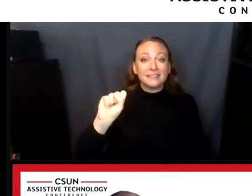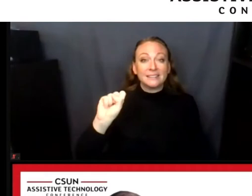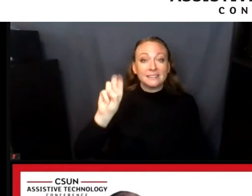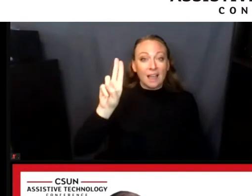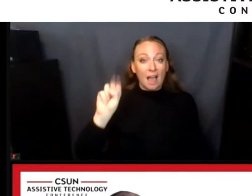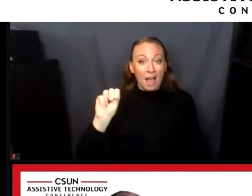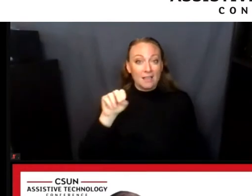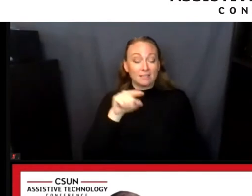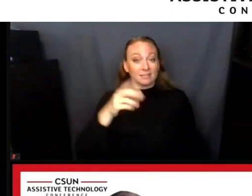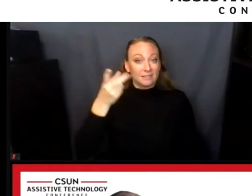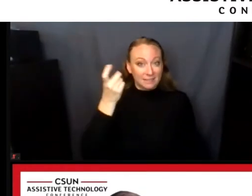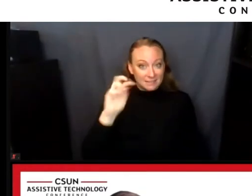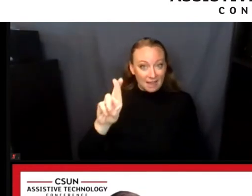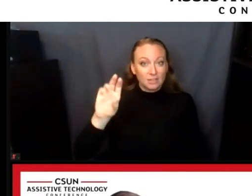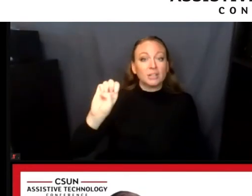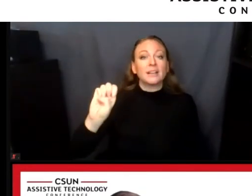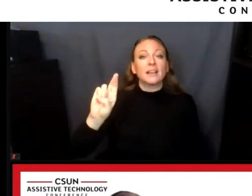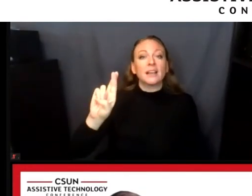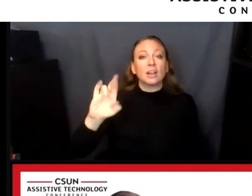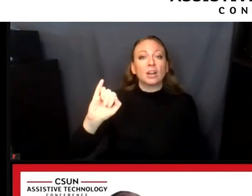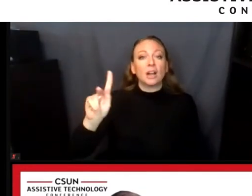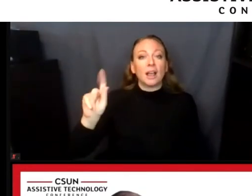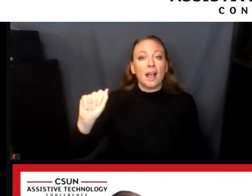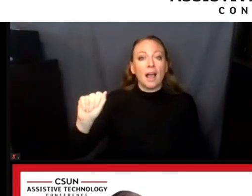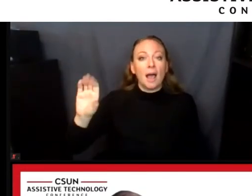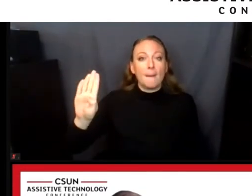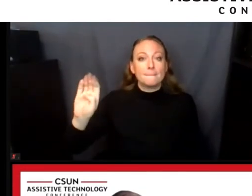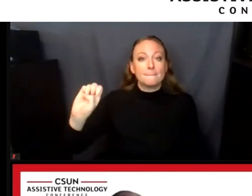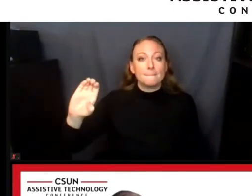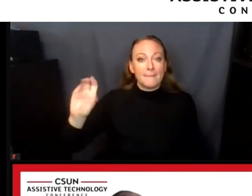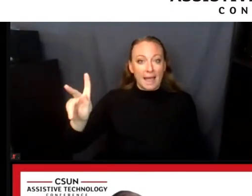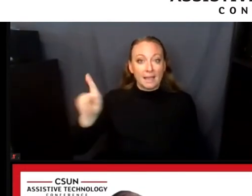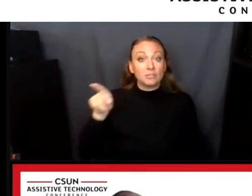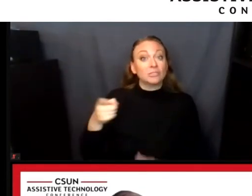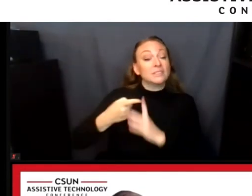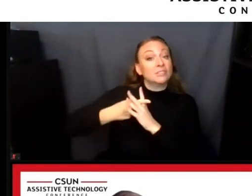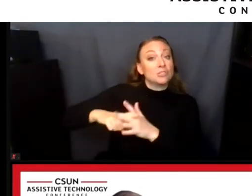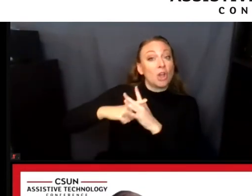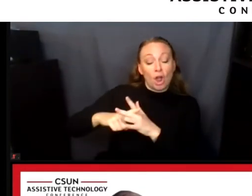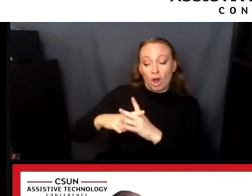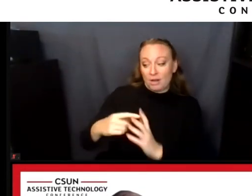Dr. Erika Beck. She began her tenure on January 11th.